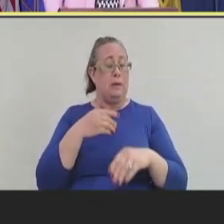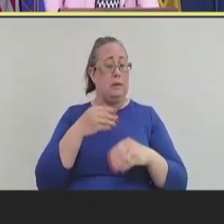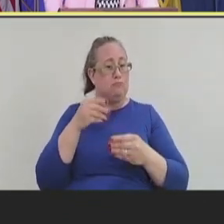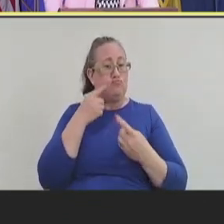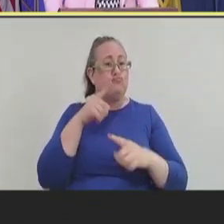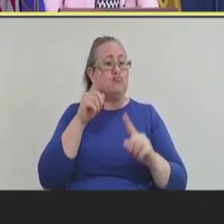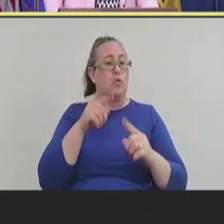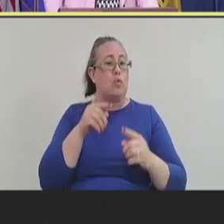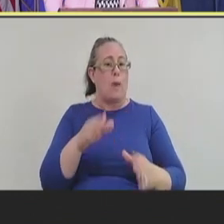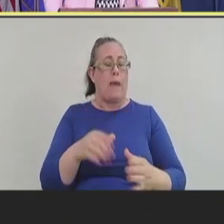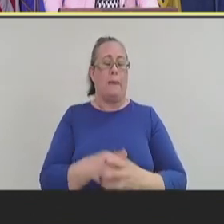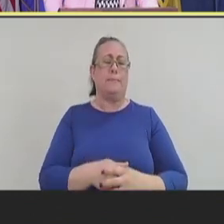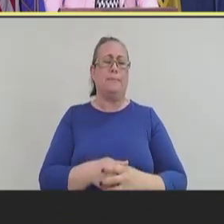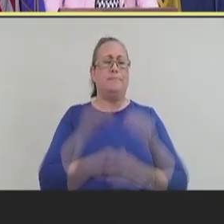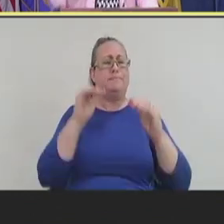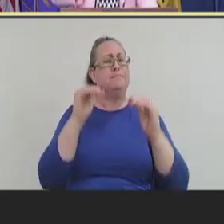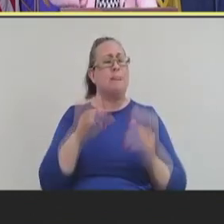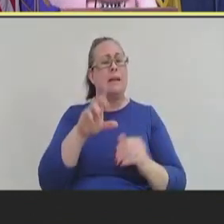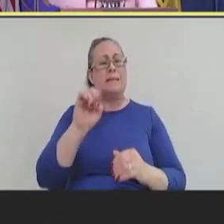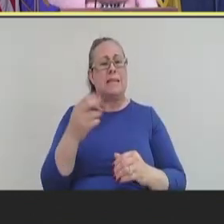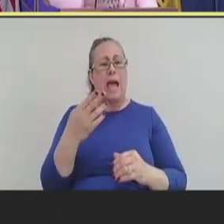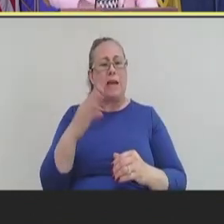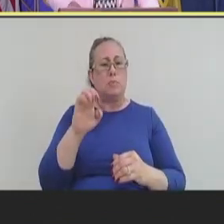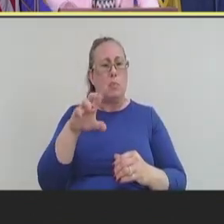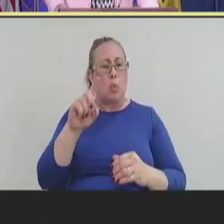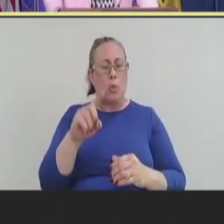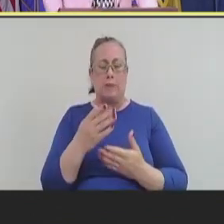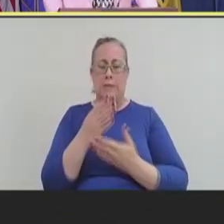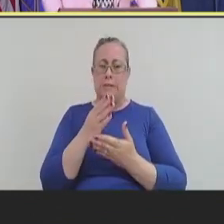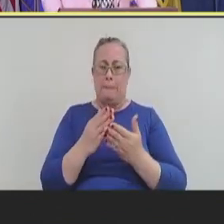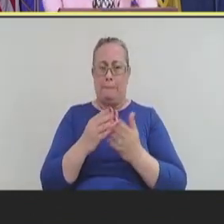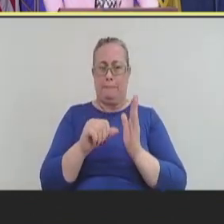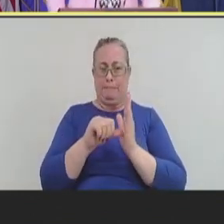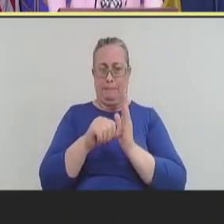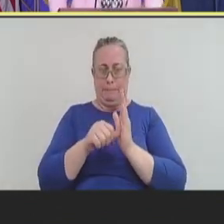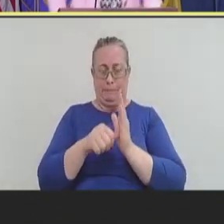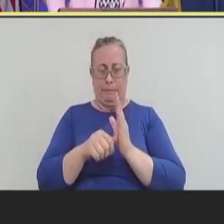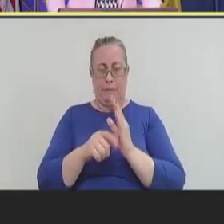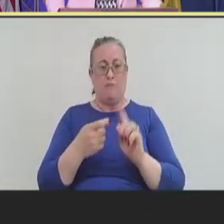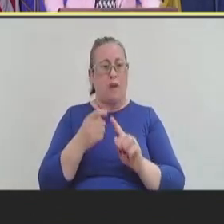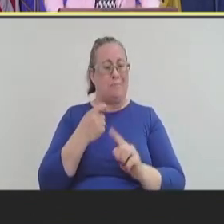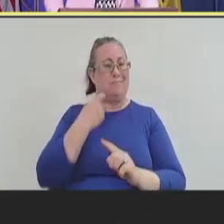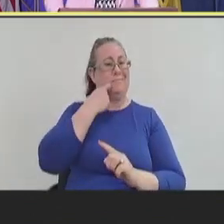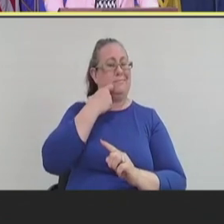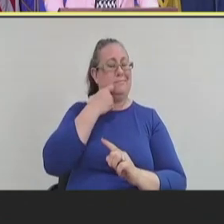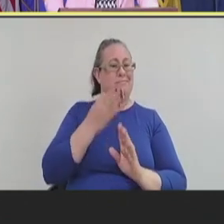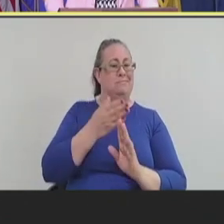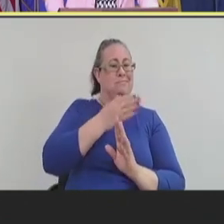the dashboards that have been highlighted by the prior presenters, I think, are really important.